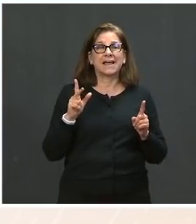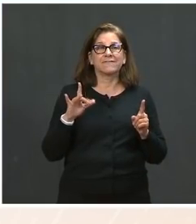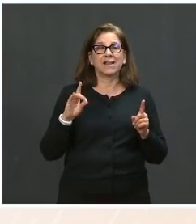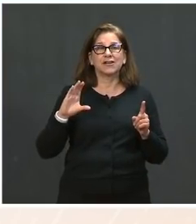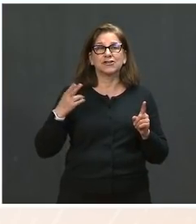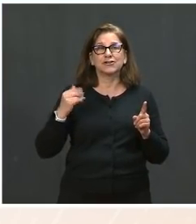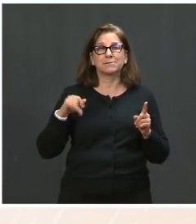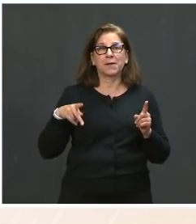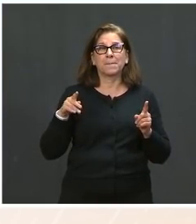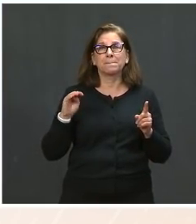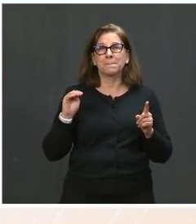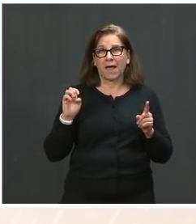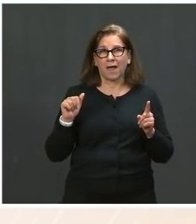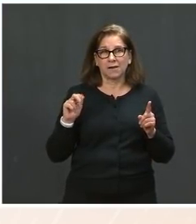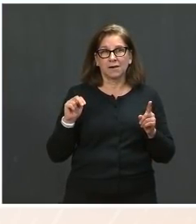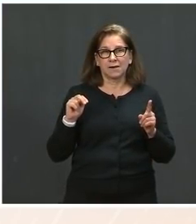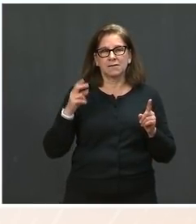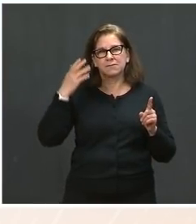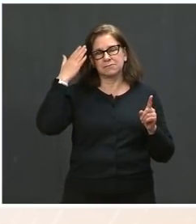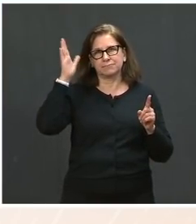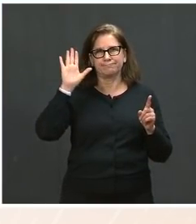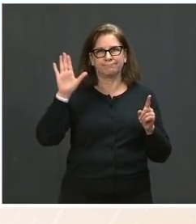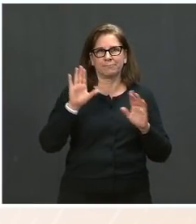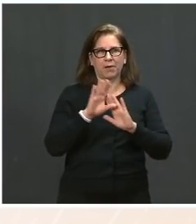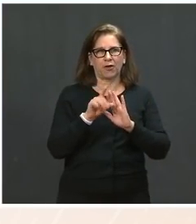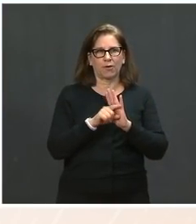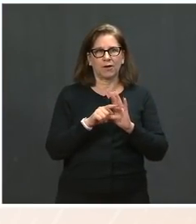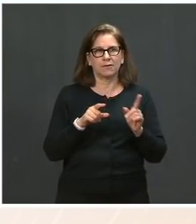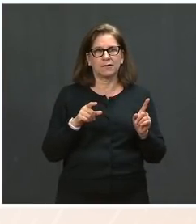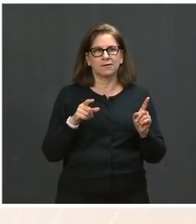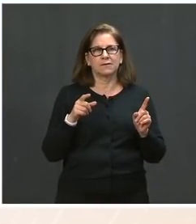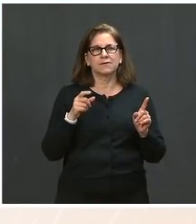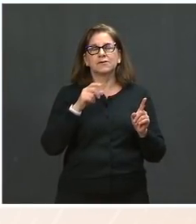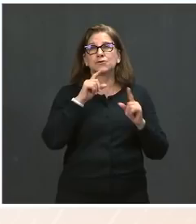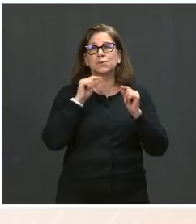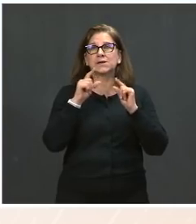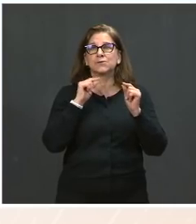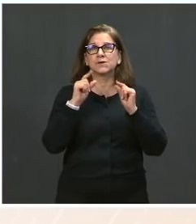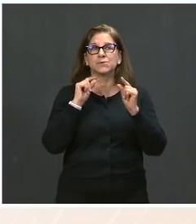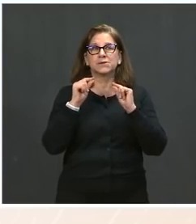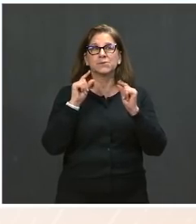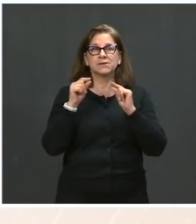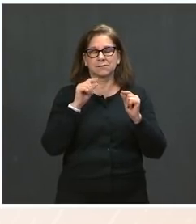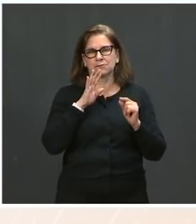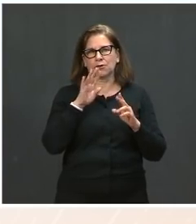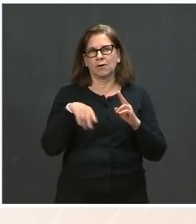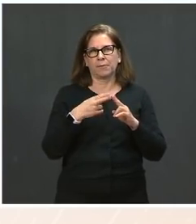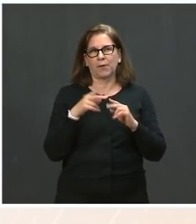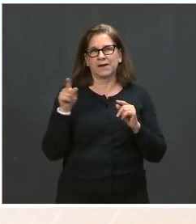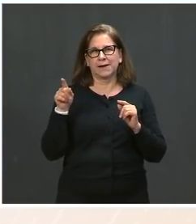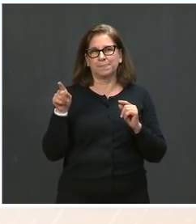because I know there's been a Twitter about him out there -- but he has 25 years of experience at the ATF.